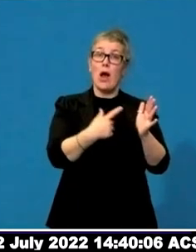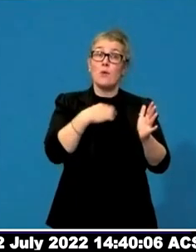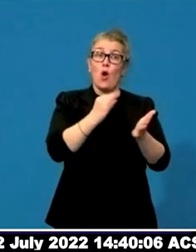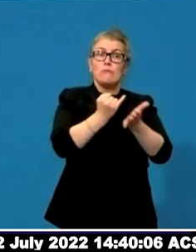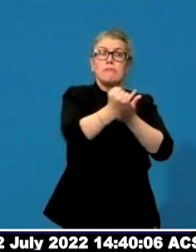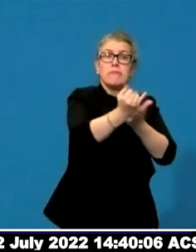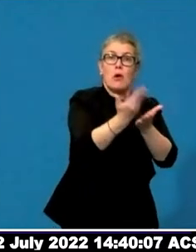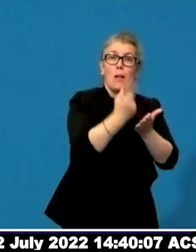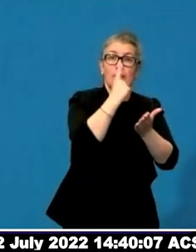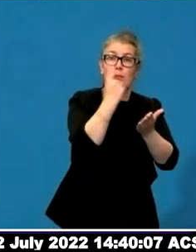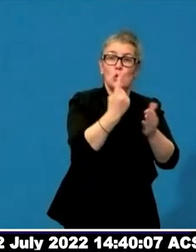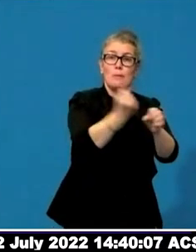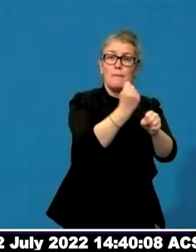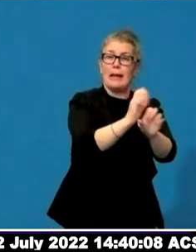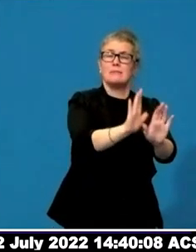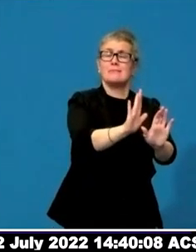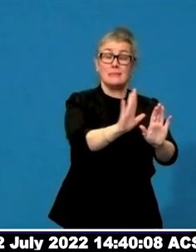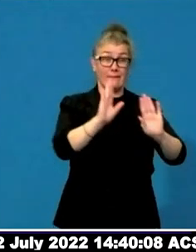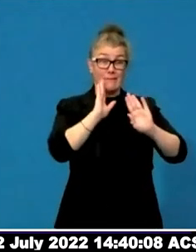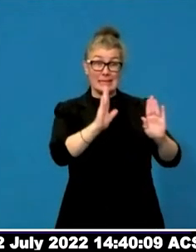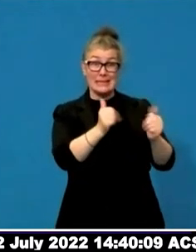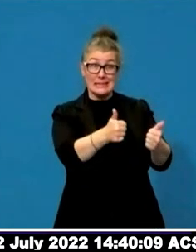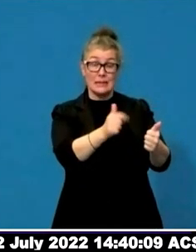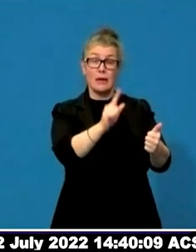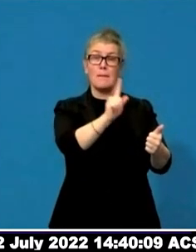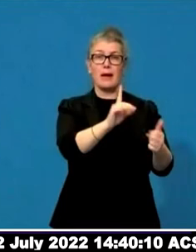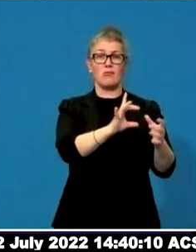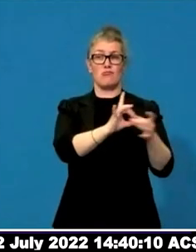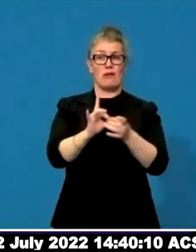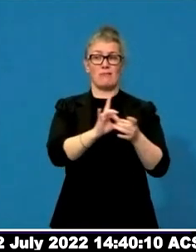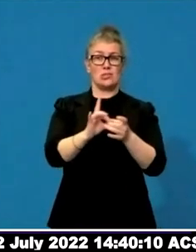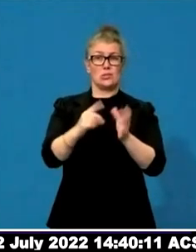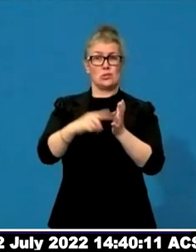It's a fantastic toolkit. It's just not relevant to Aboriginal people,